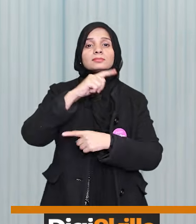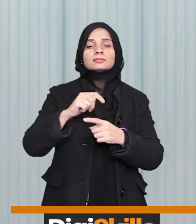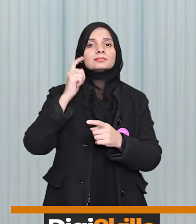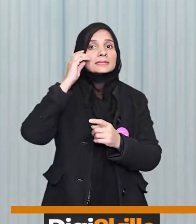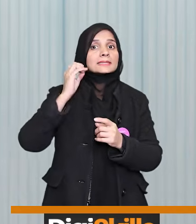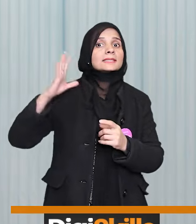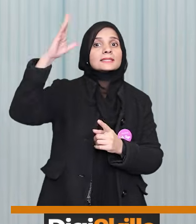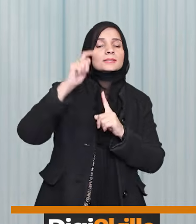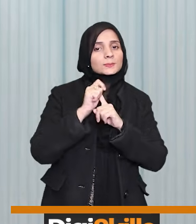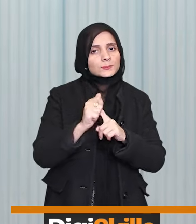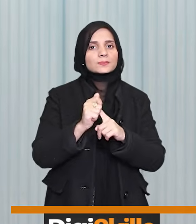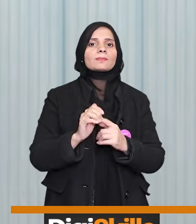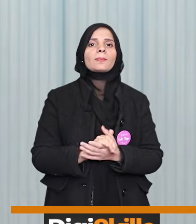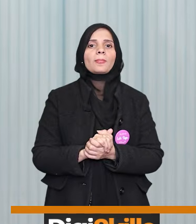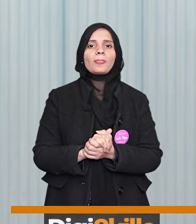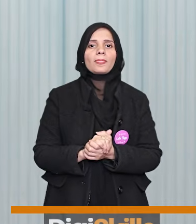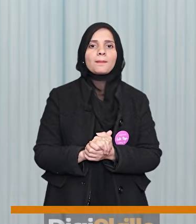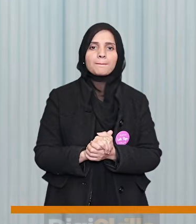Work on the skills.